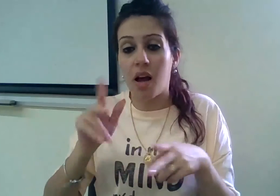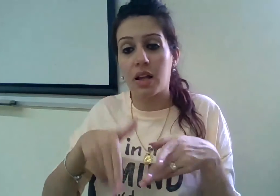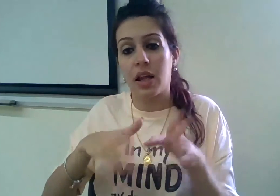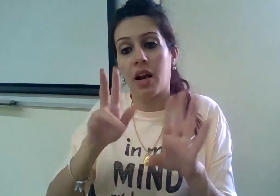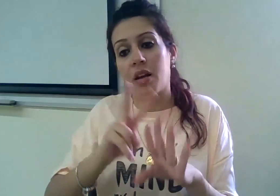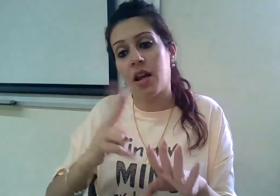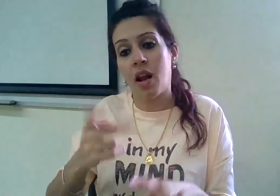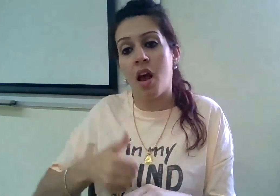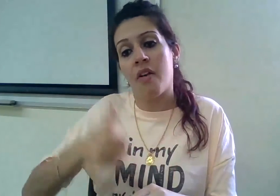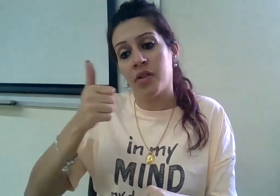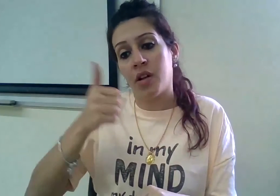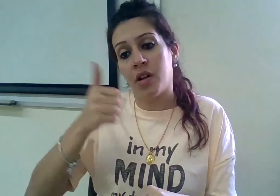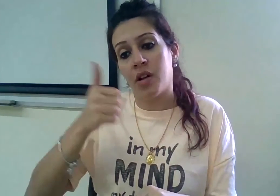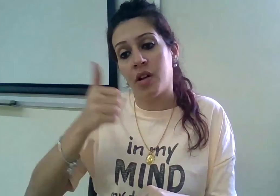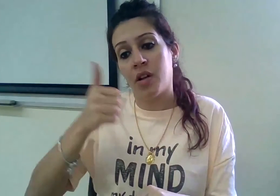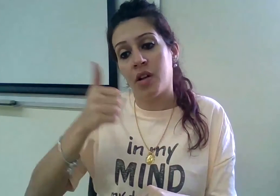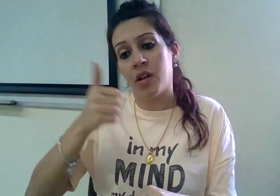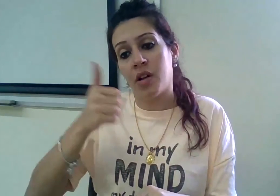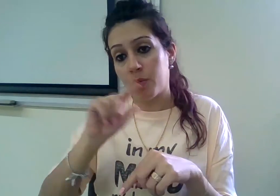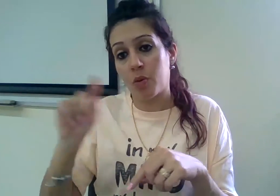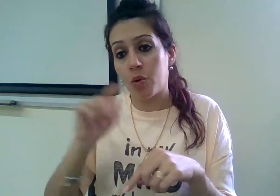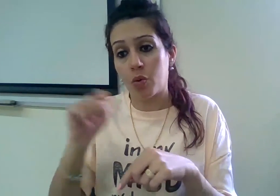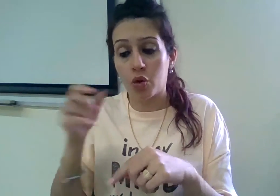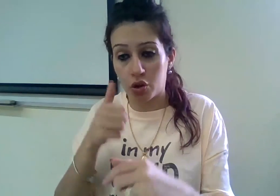So I think that it's very important,